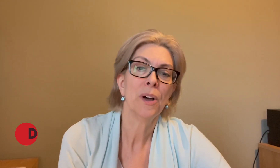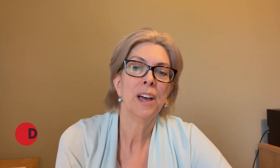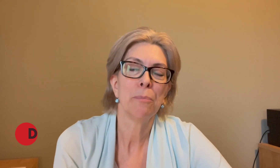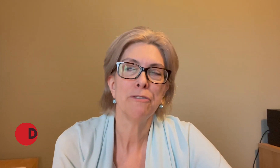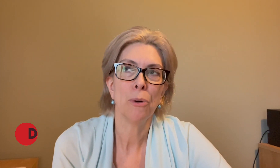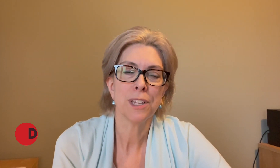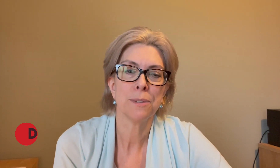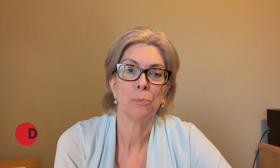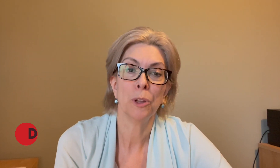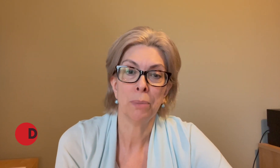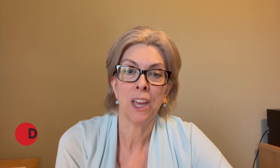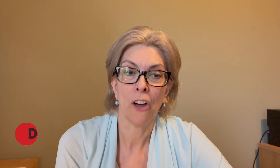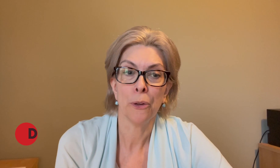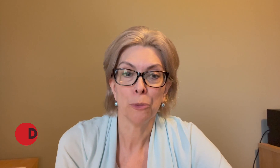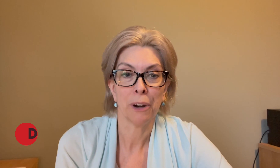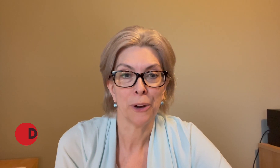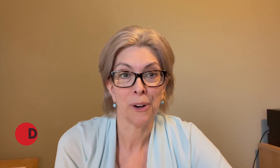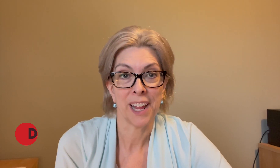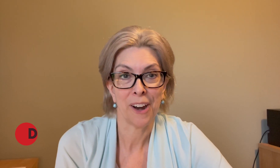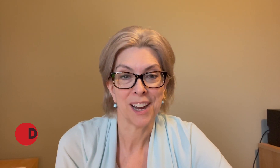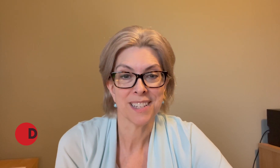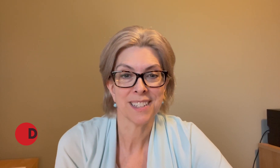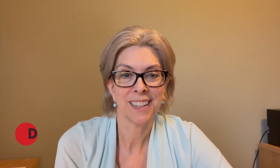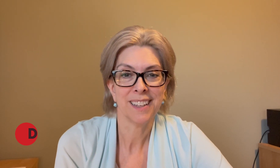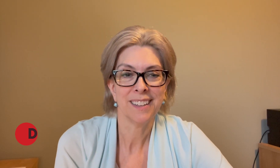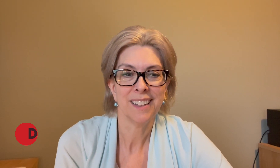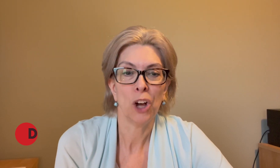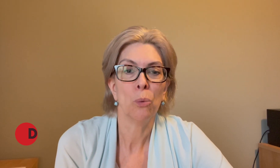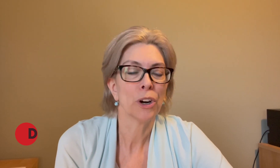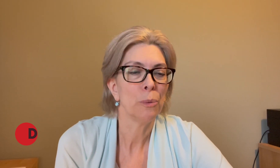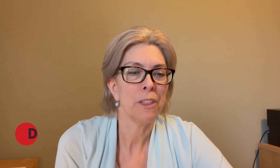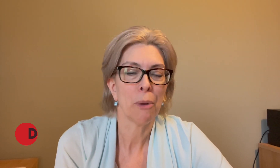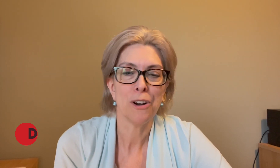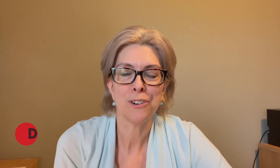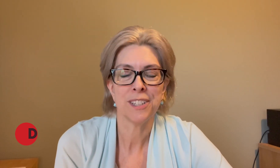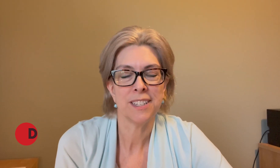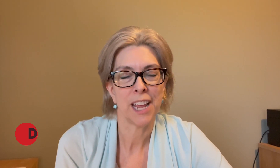so my focus will be on those priority areas I'll work with partners